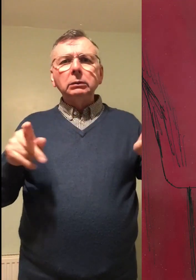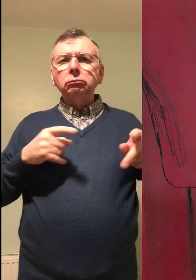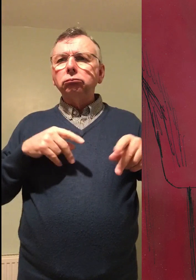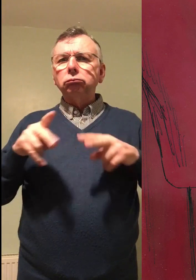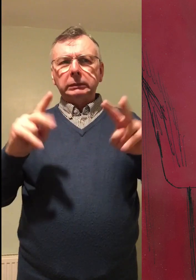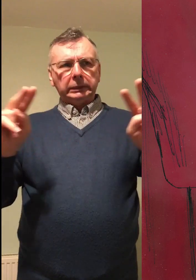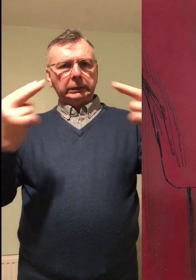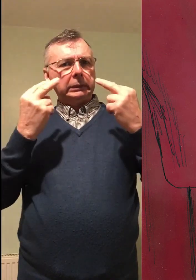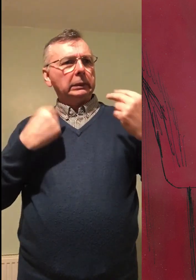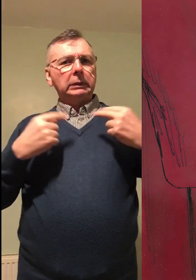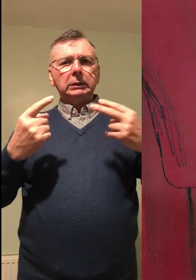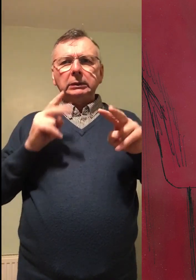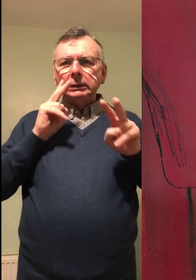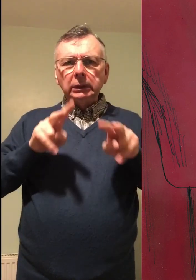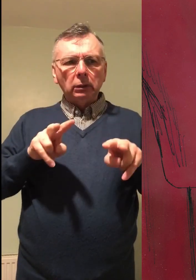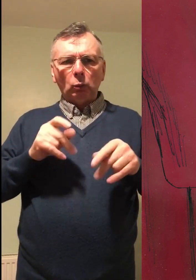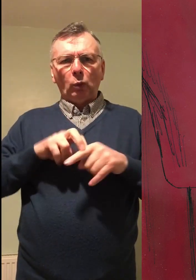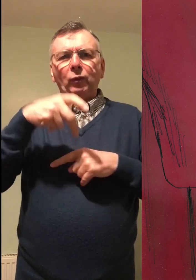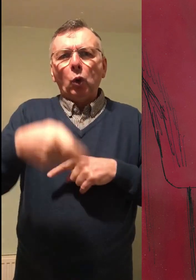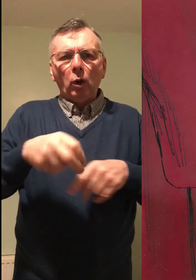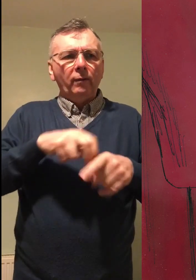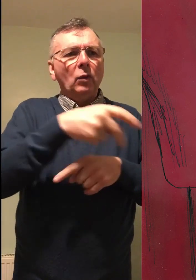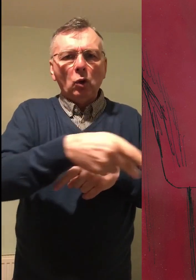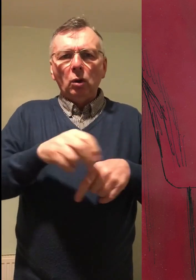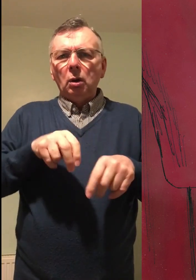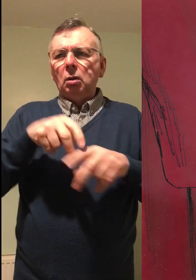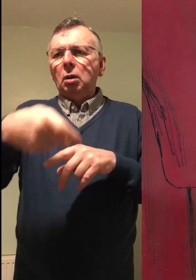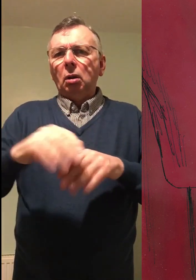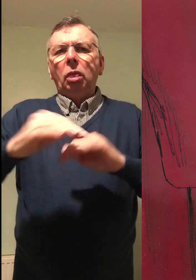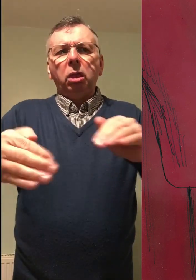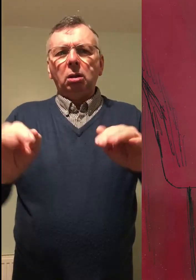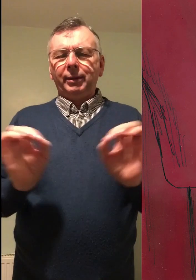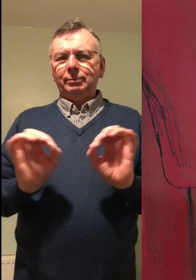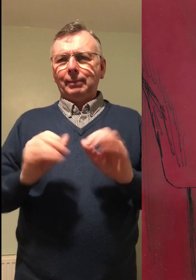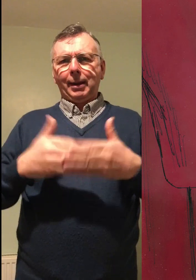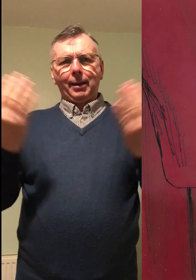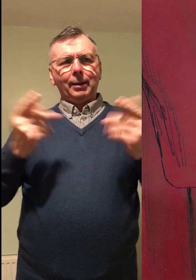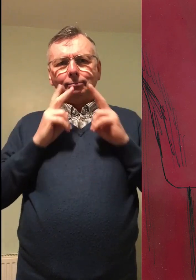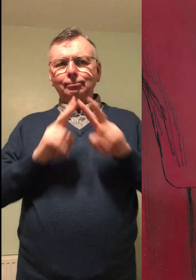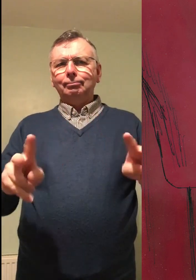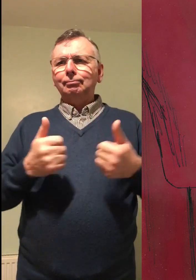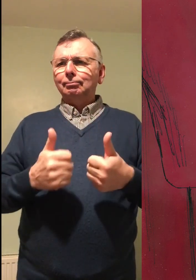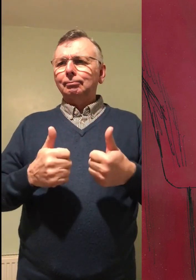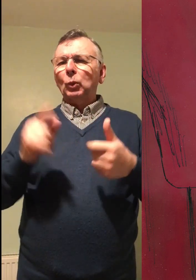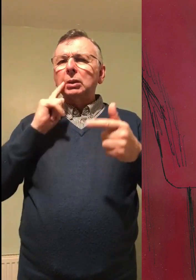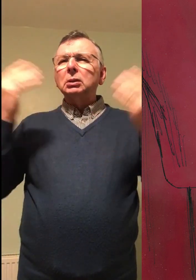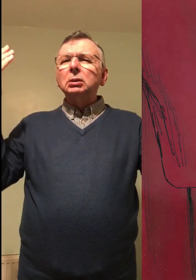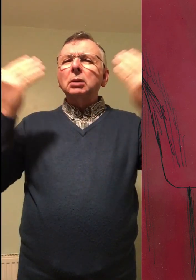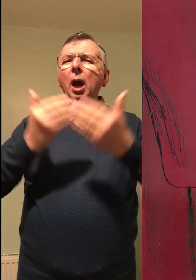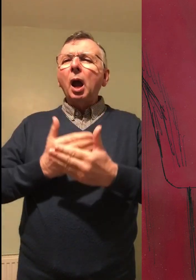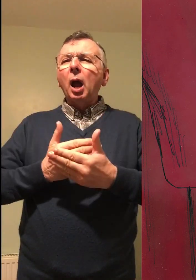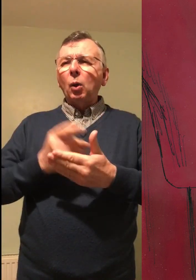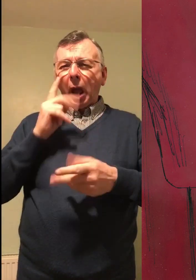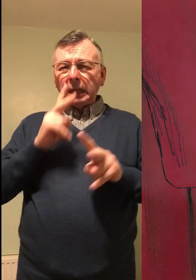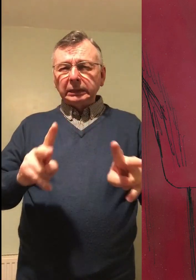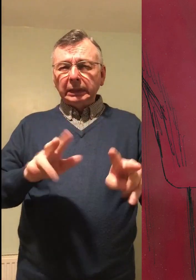of daylight? Anyone who walks in the daytime will not stumble, for they see by this world’s